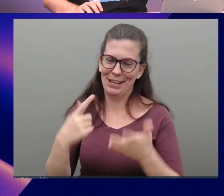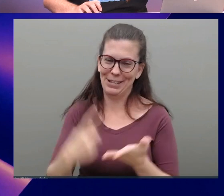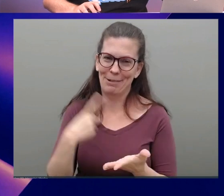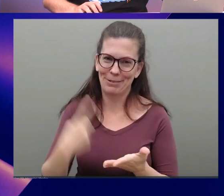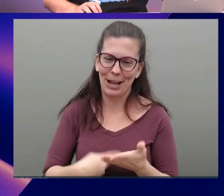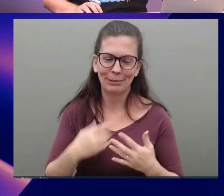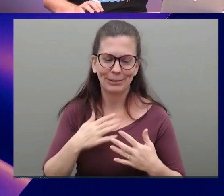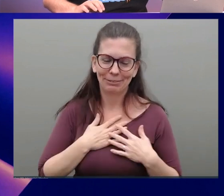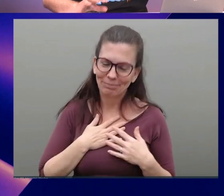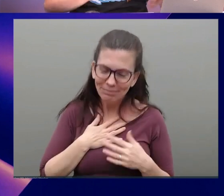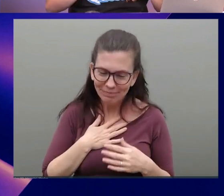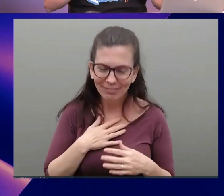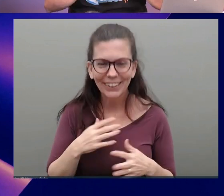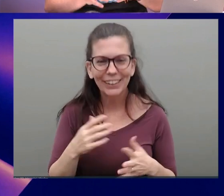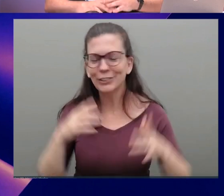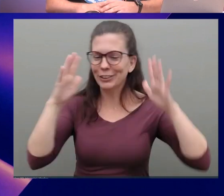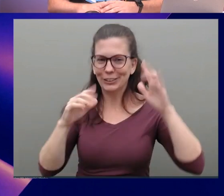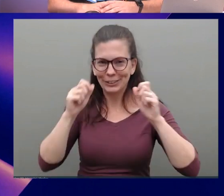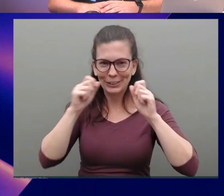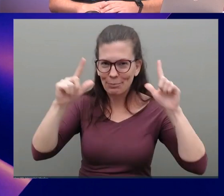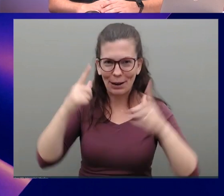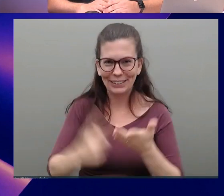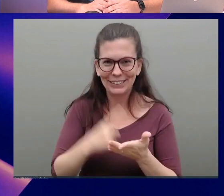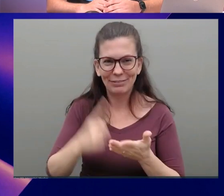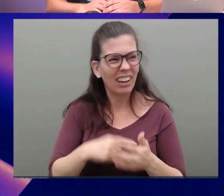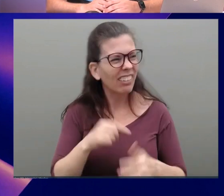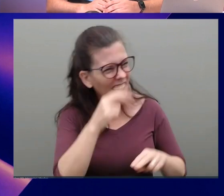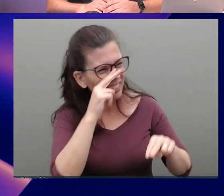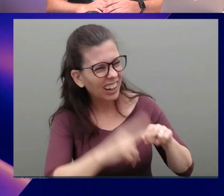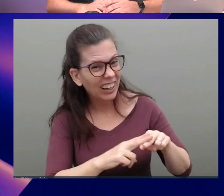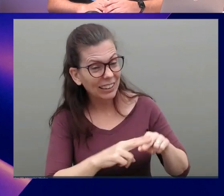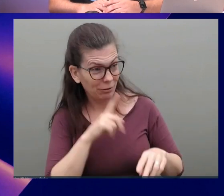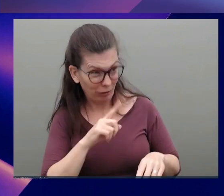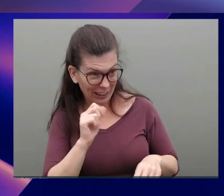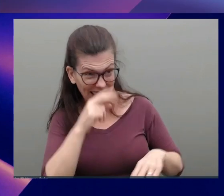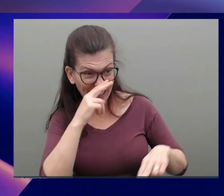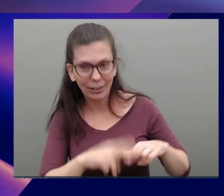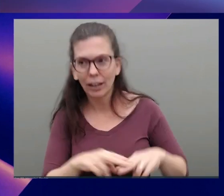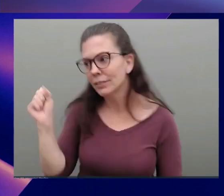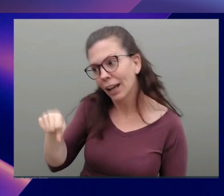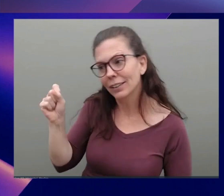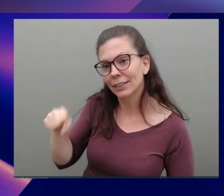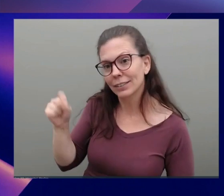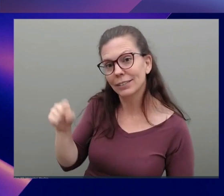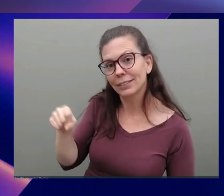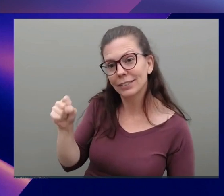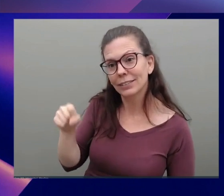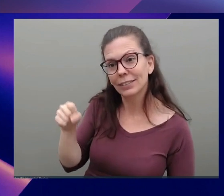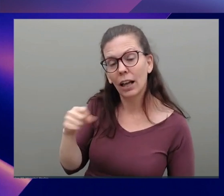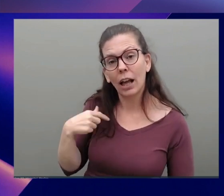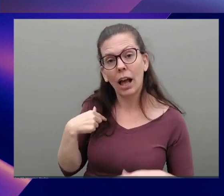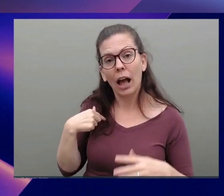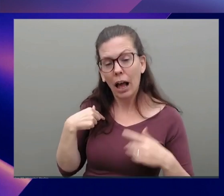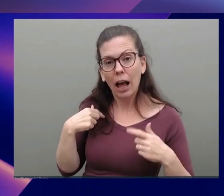It caught you on a surprise. - Is this that fun? Is it that fun? It is. - Okay. As a gamer, I can ensure it is.